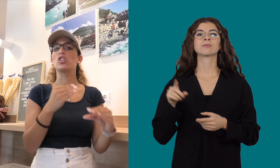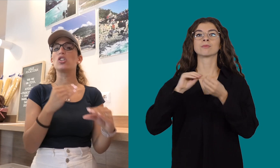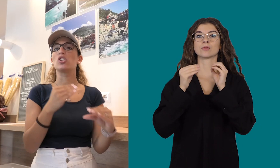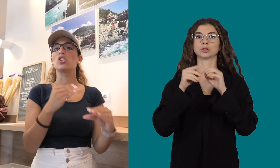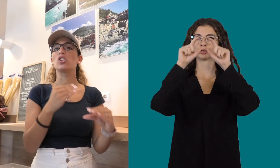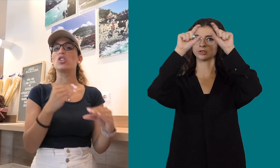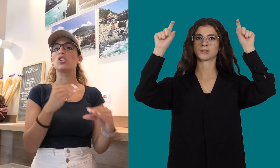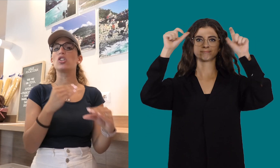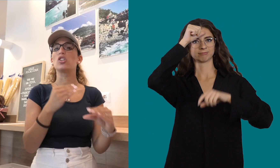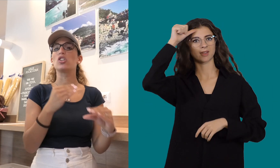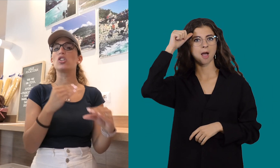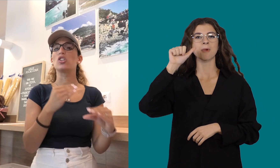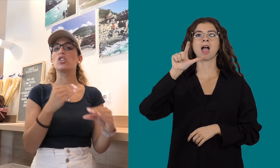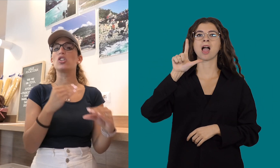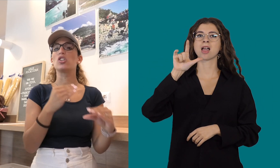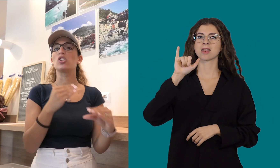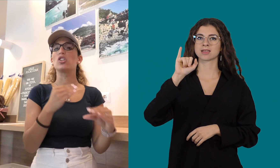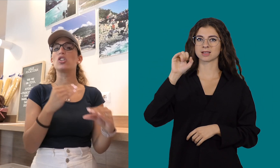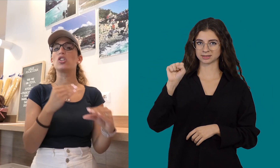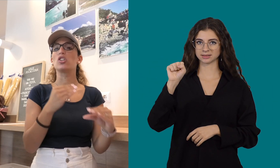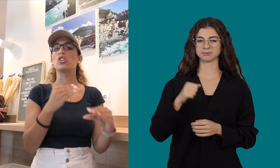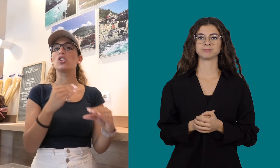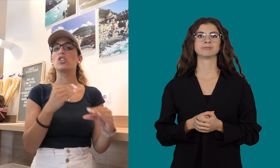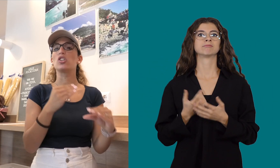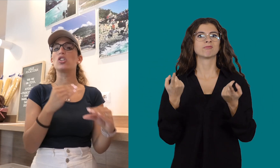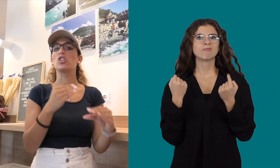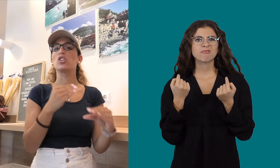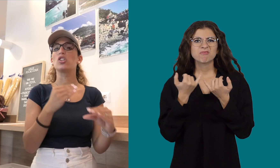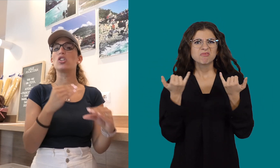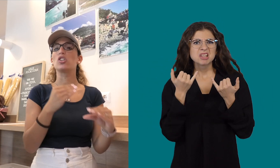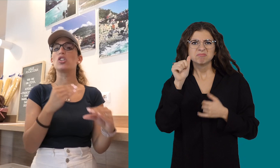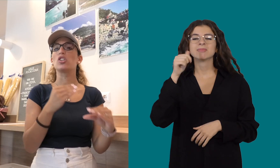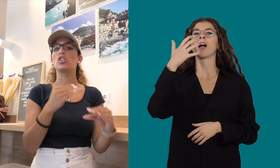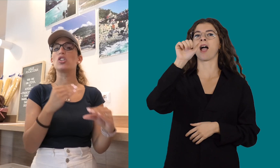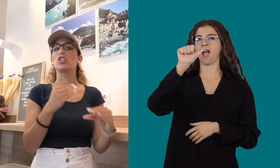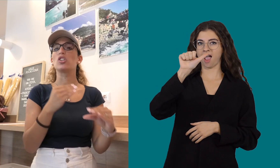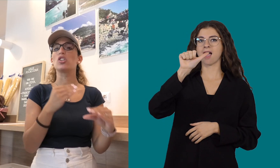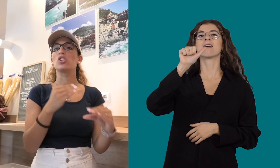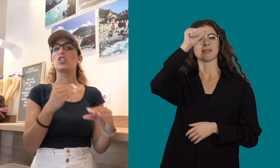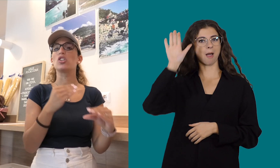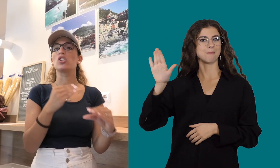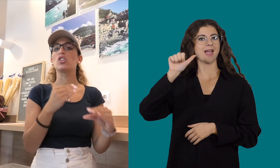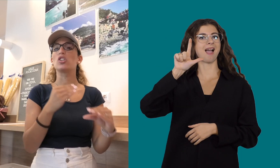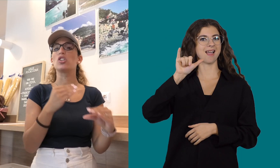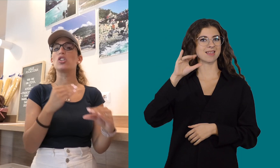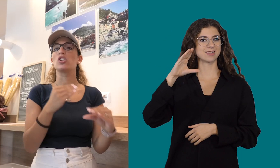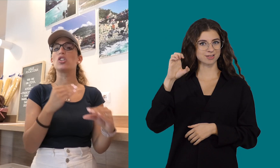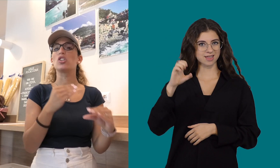The shop is called Alis. It is made from the combination of the "A" in Alice